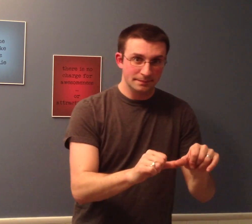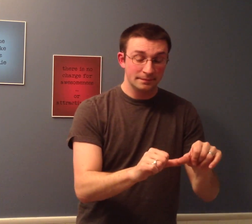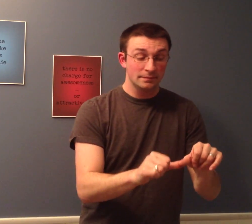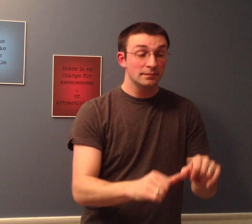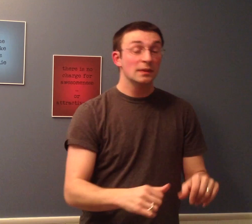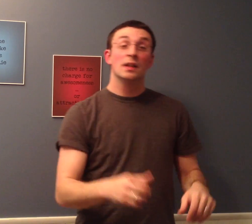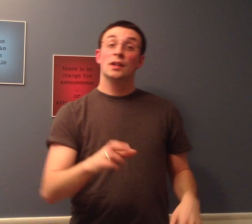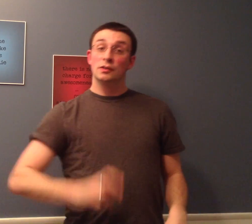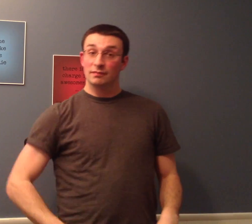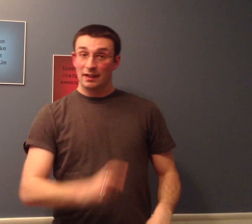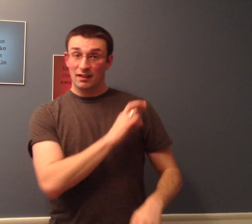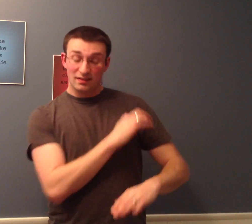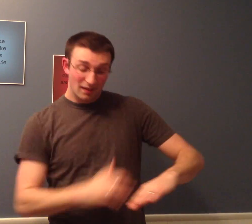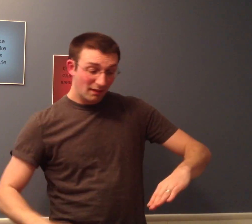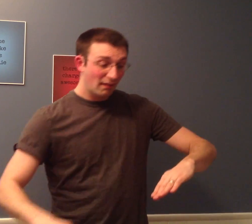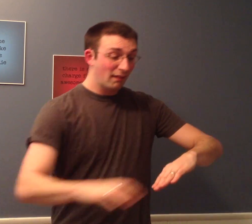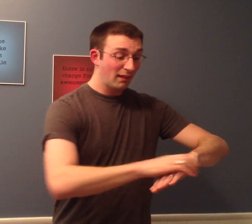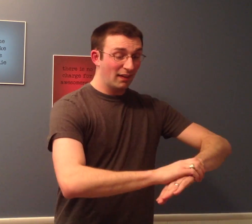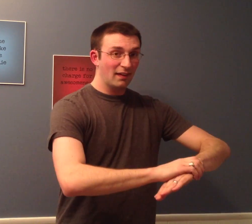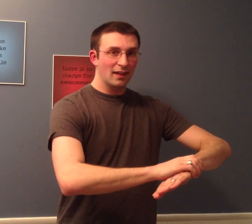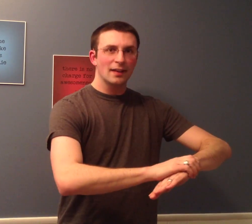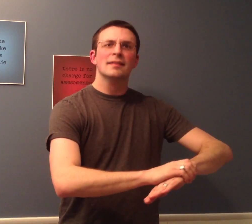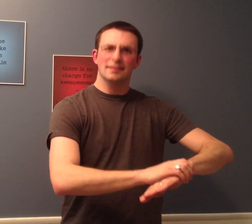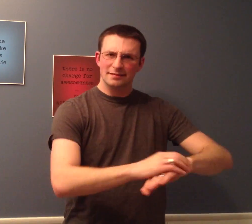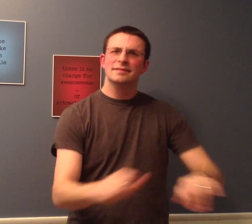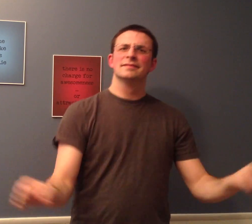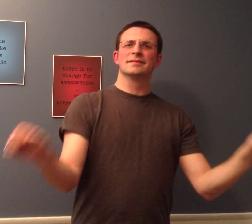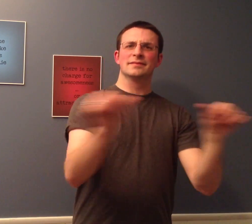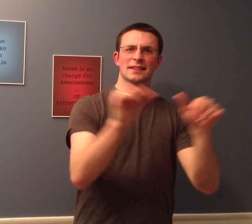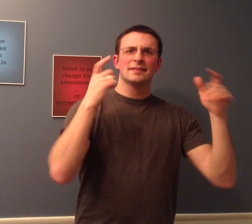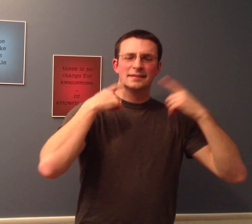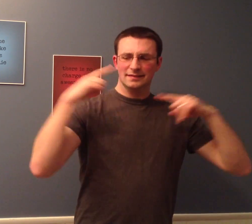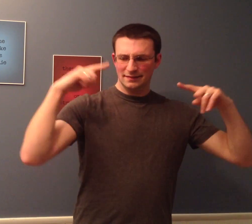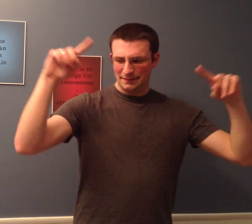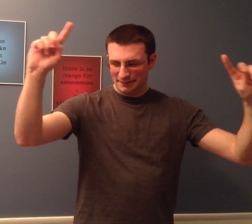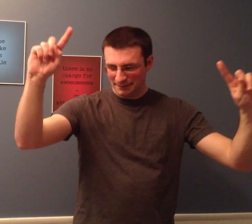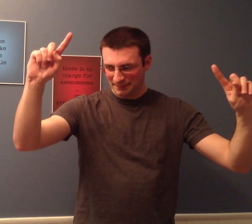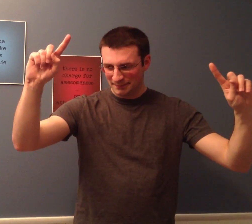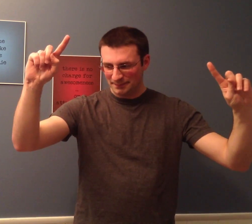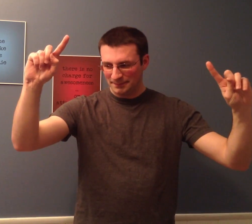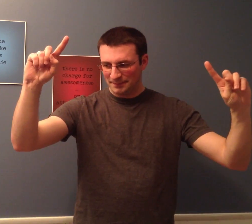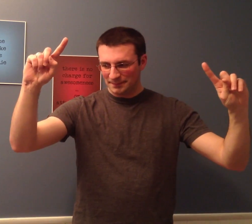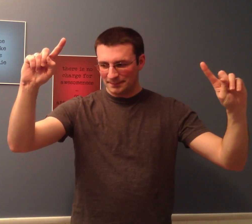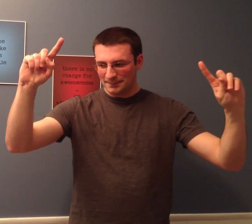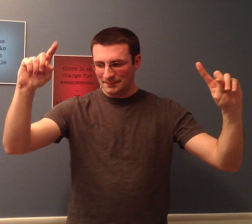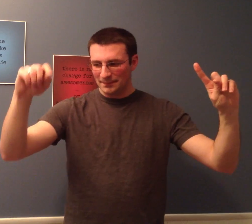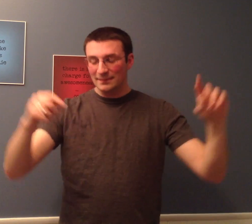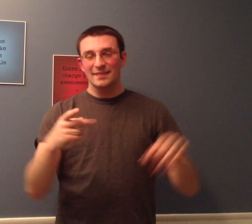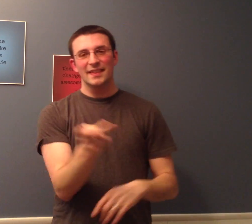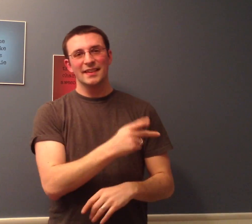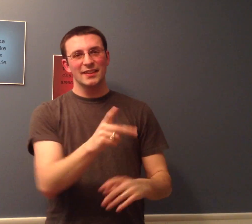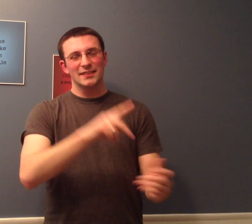two sigly usters and it fidn't dit. Then he tried it on Rindercella and it fid dit.